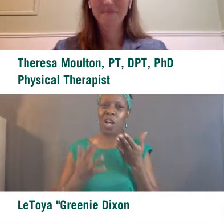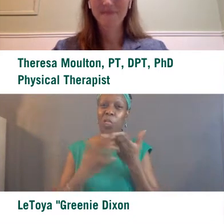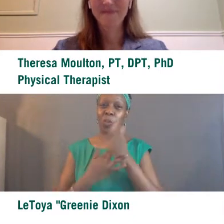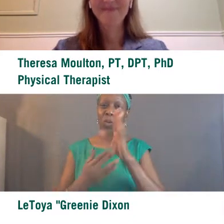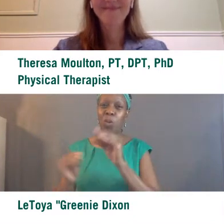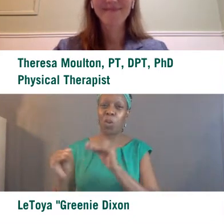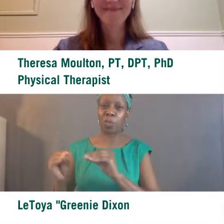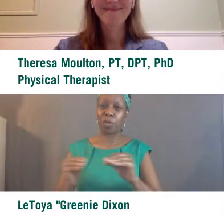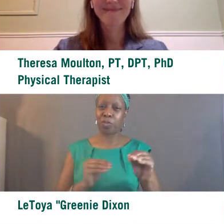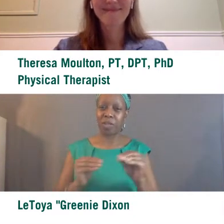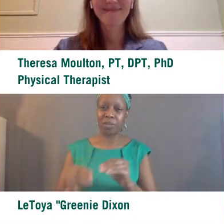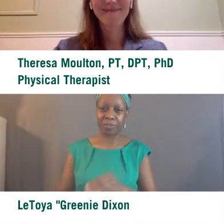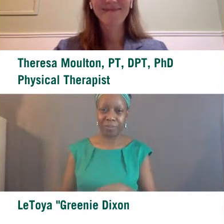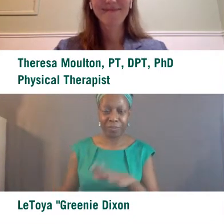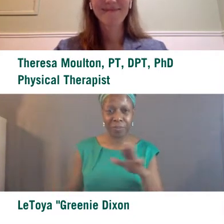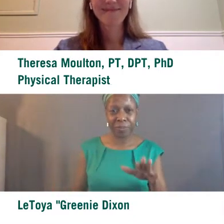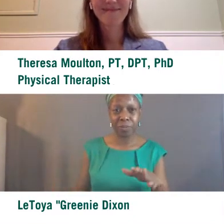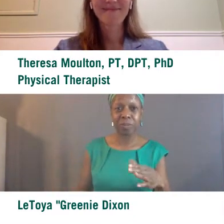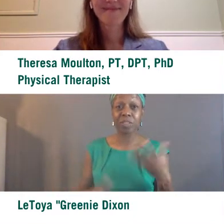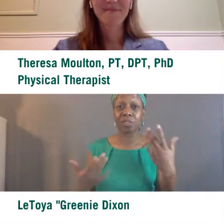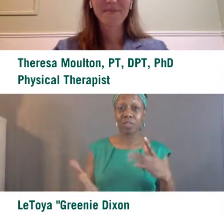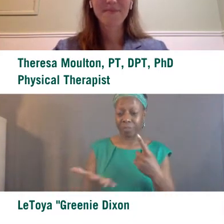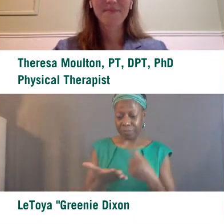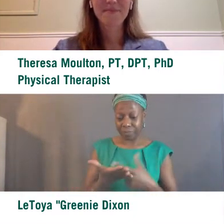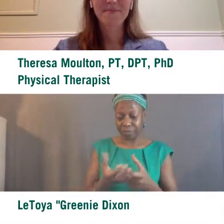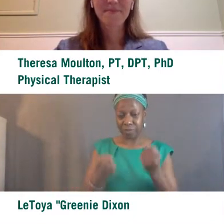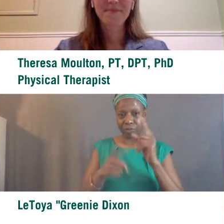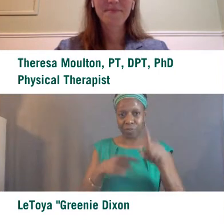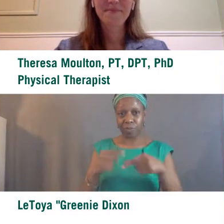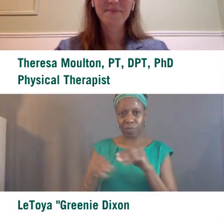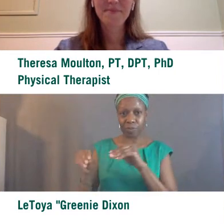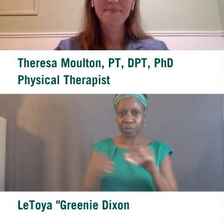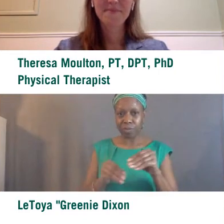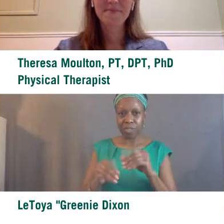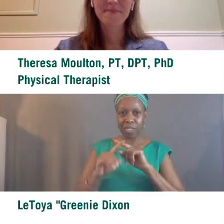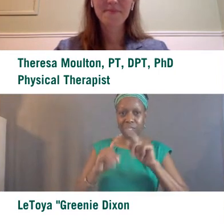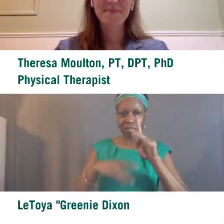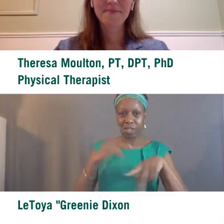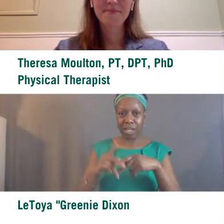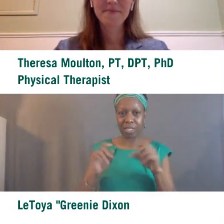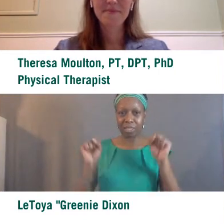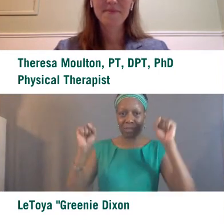And I think we've spoken a lot about movement and the different types of exercise. We've had some other questions that have come in